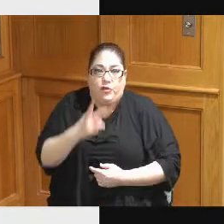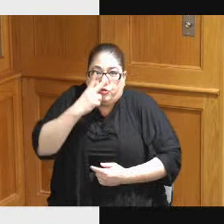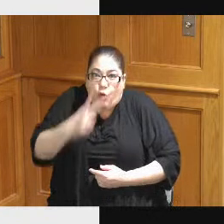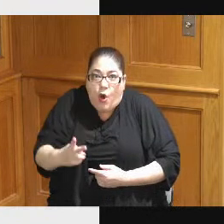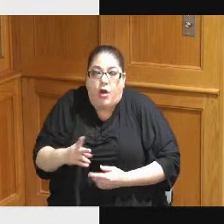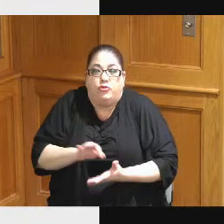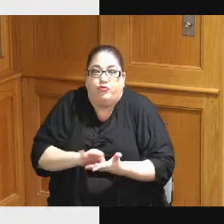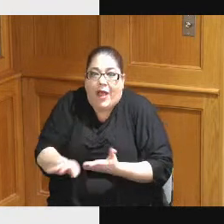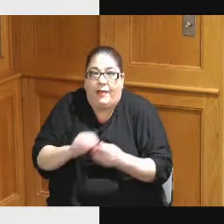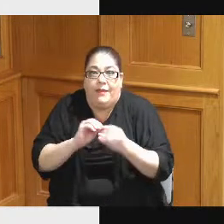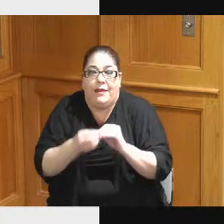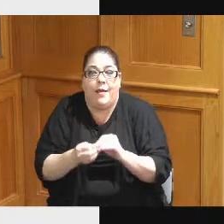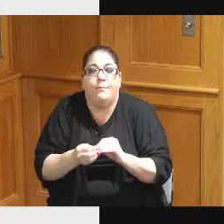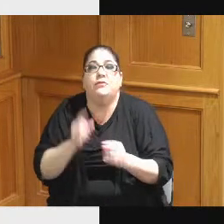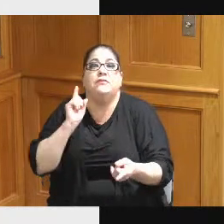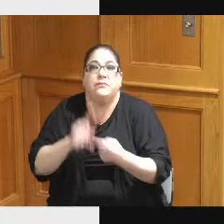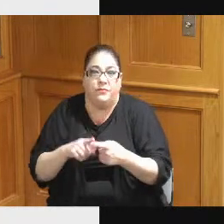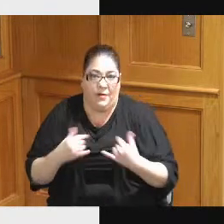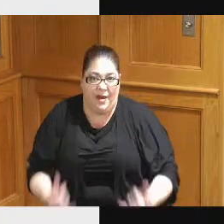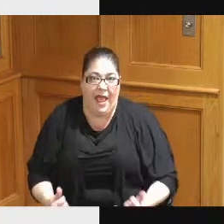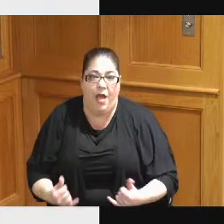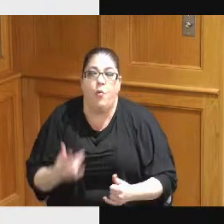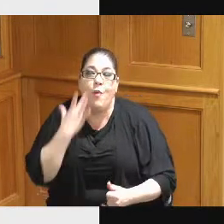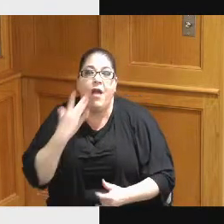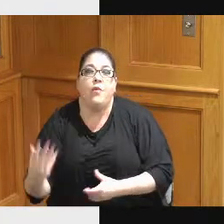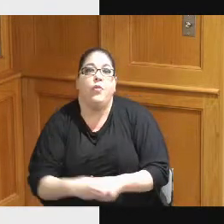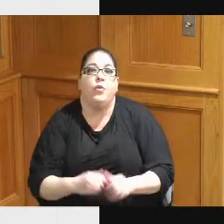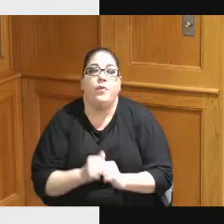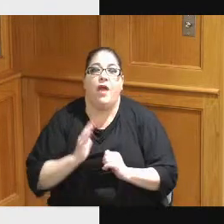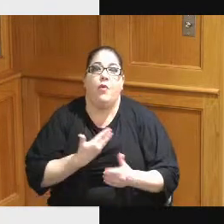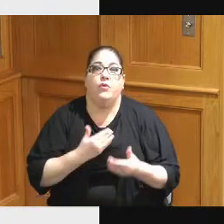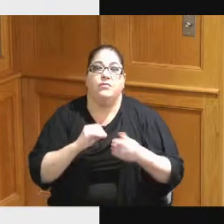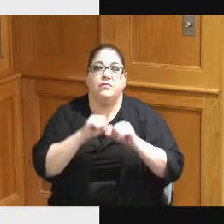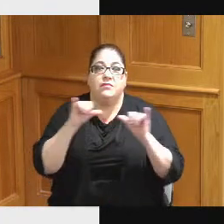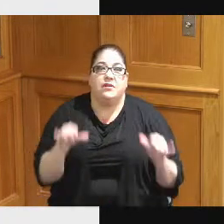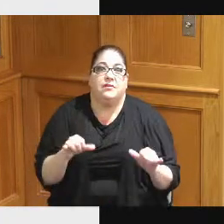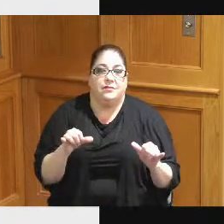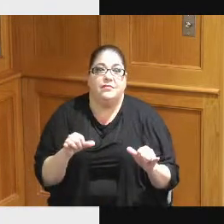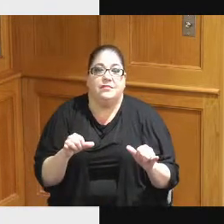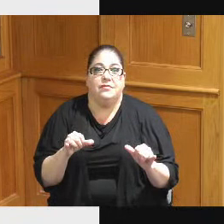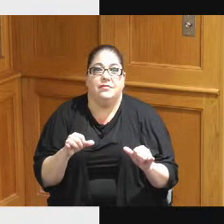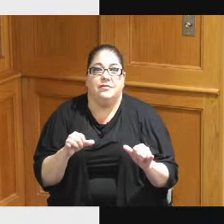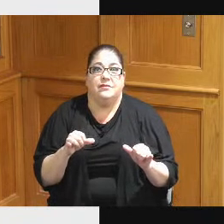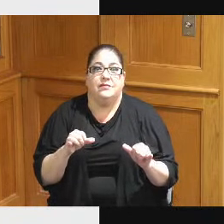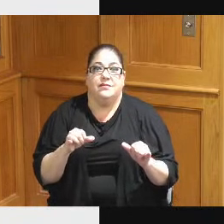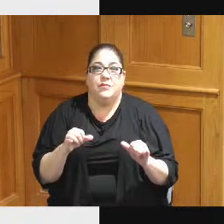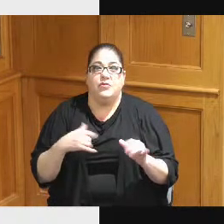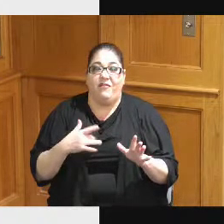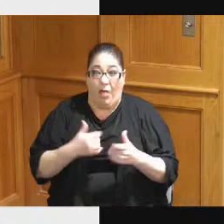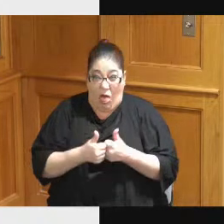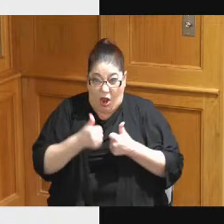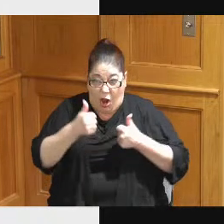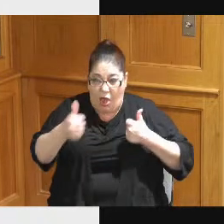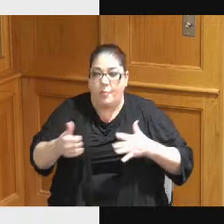and the funding mechanisms make the river feel like it's you know 100 miles wide so they would